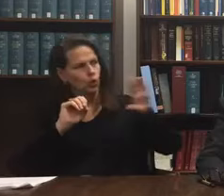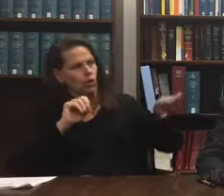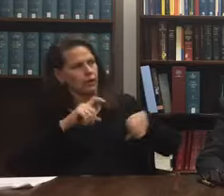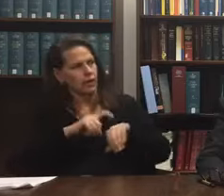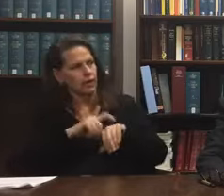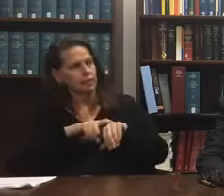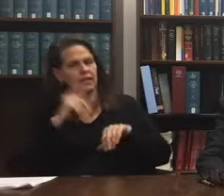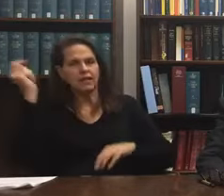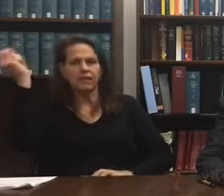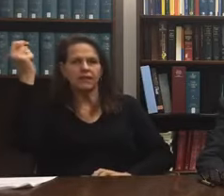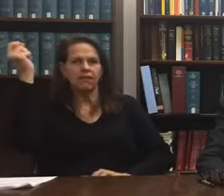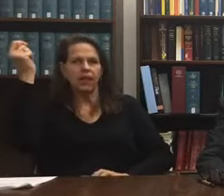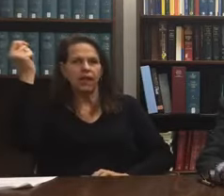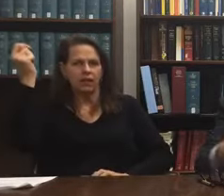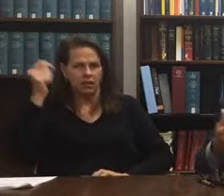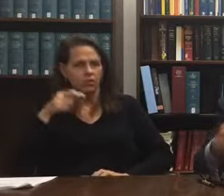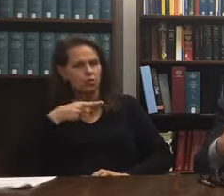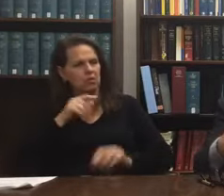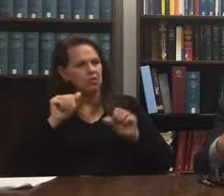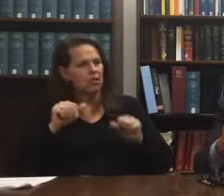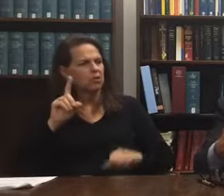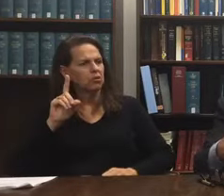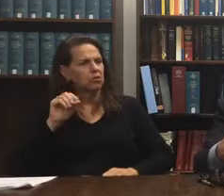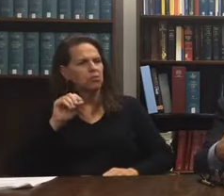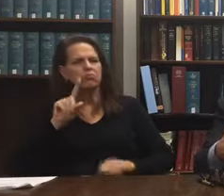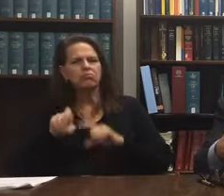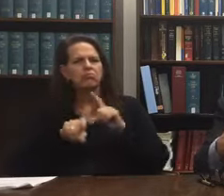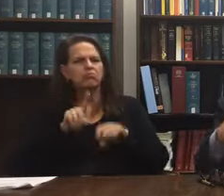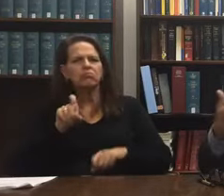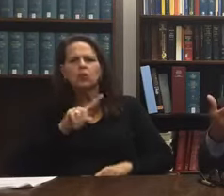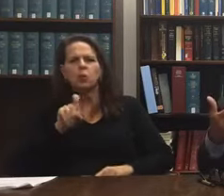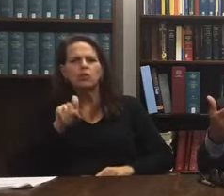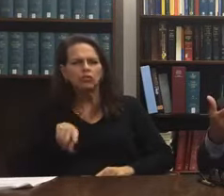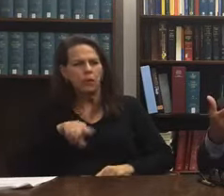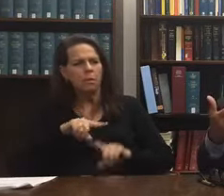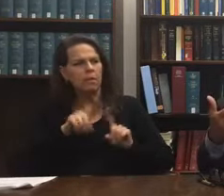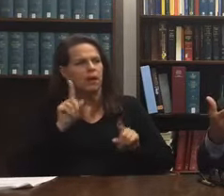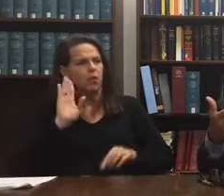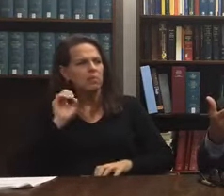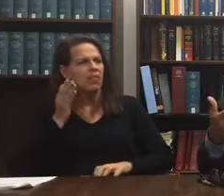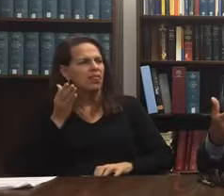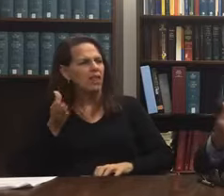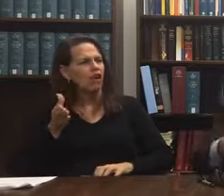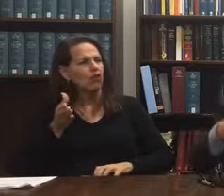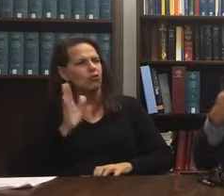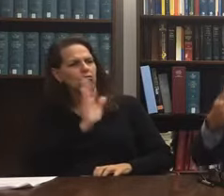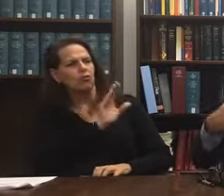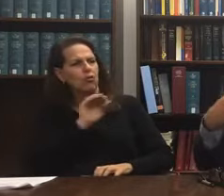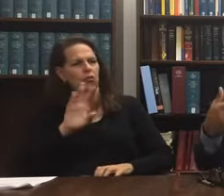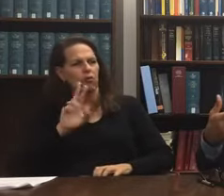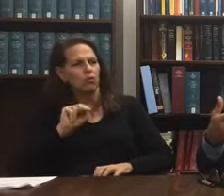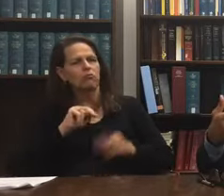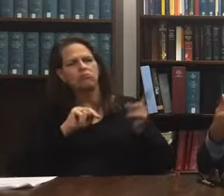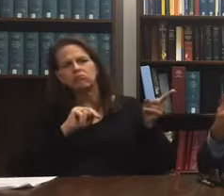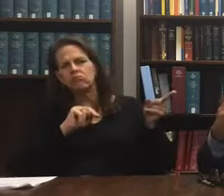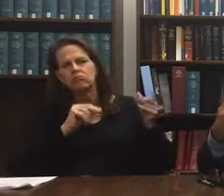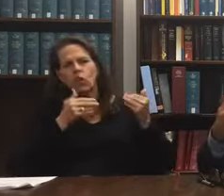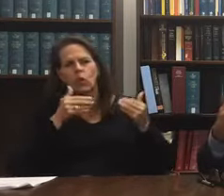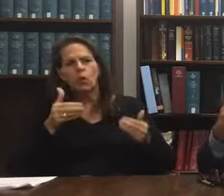testify you could do it in a question and answer but you're probably going to be there on your own so you just go ahead and give your testimony that's